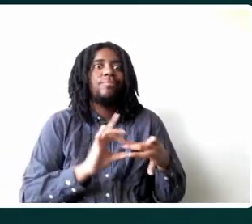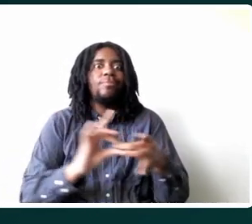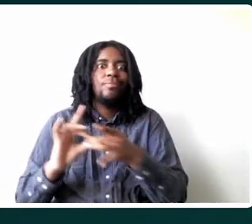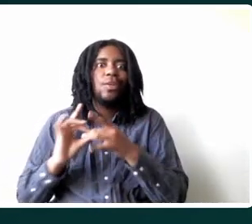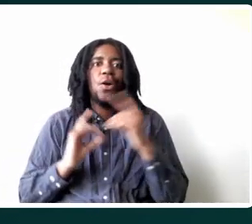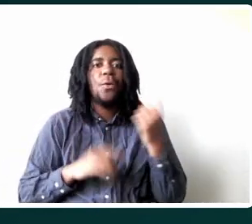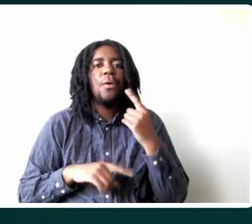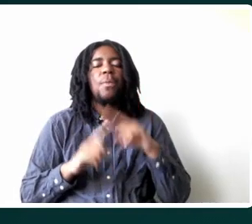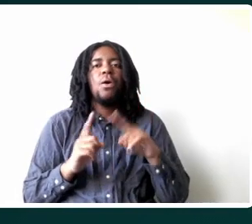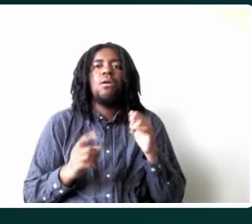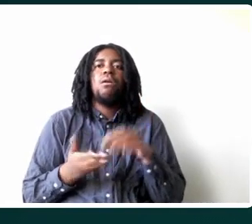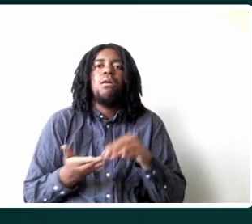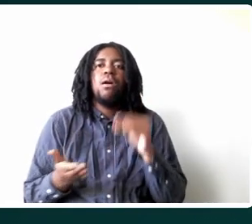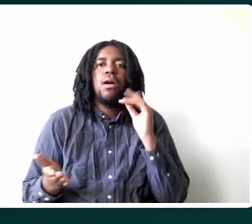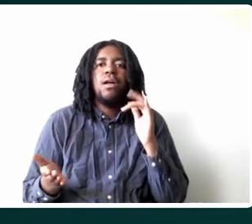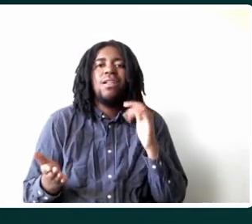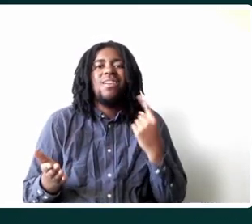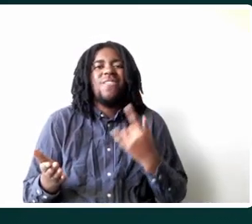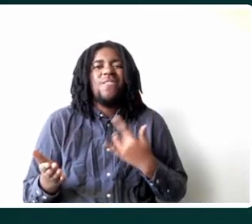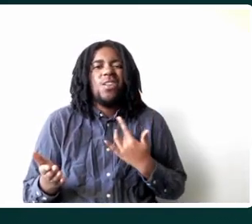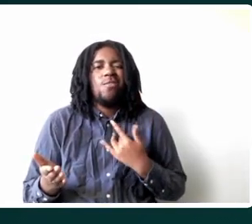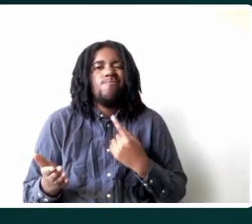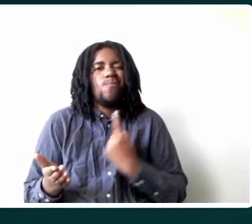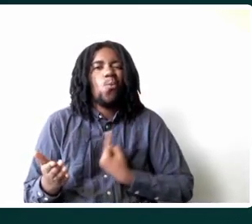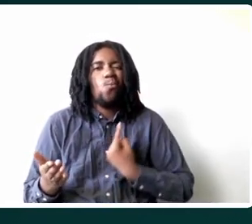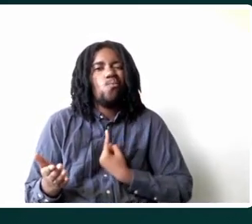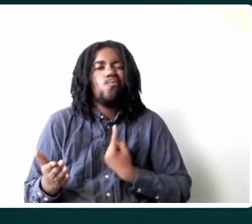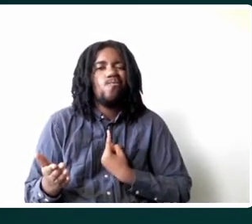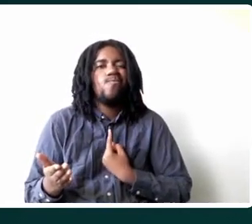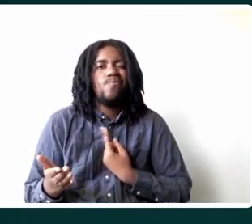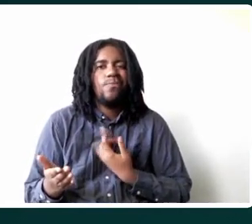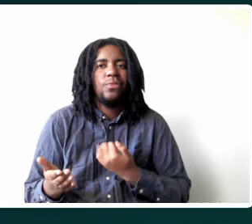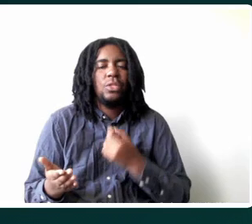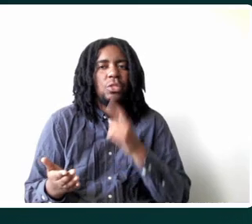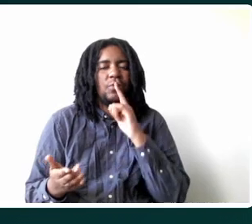that they often feel very alone. And so, it's a contradiction in terms. But it's because we're